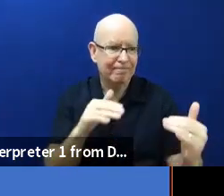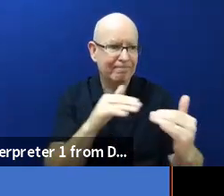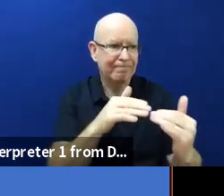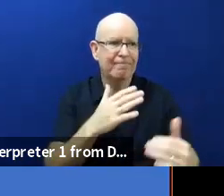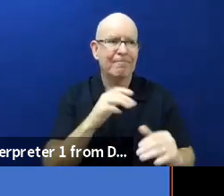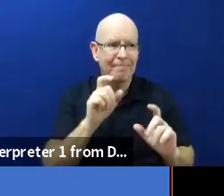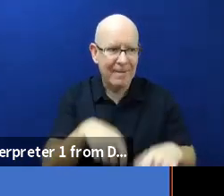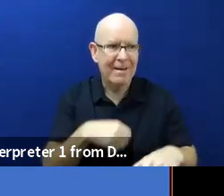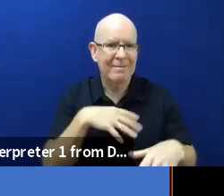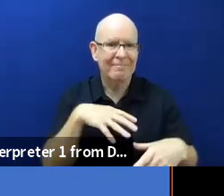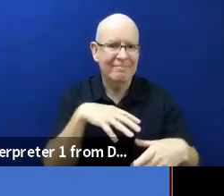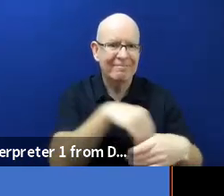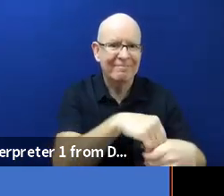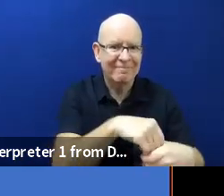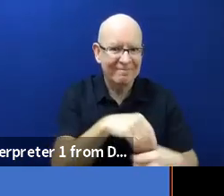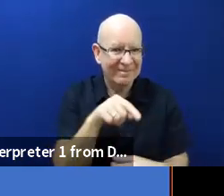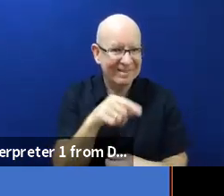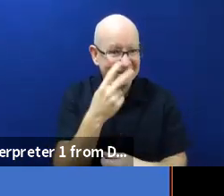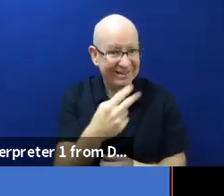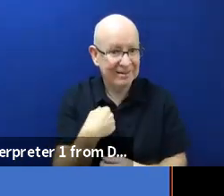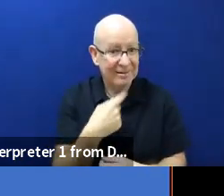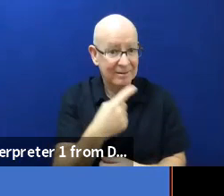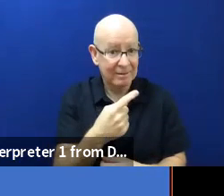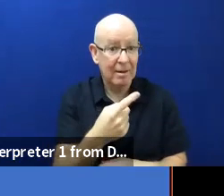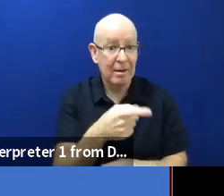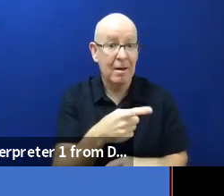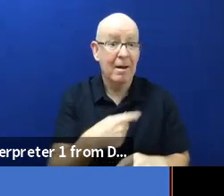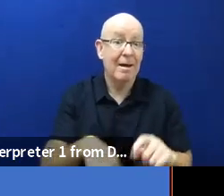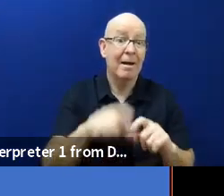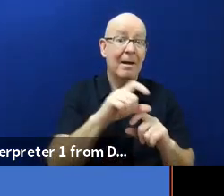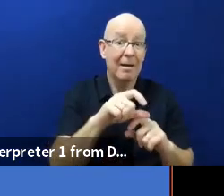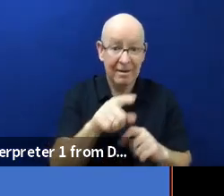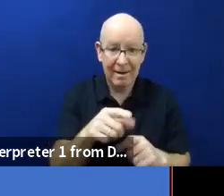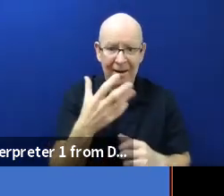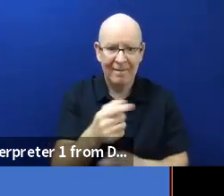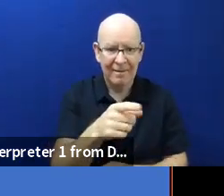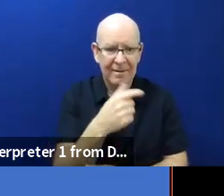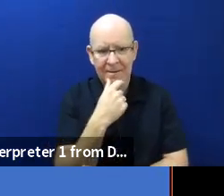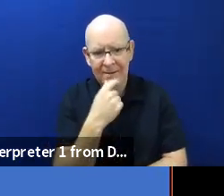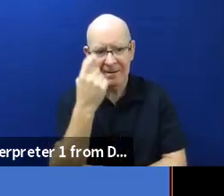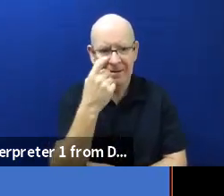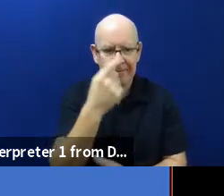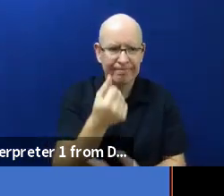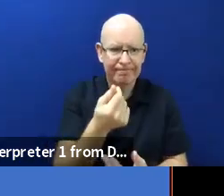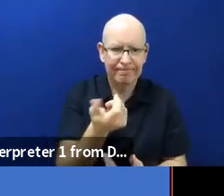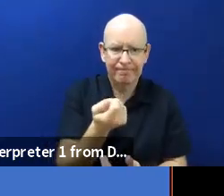have for instance in New Zealand in 2010, a very in-depth interesting research where the diversity